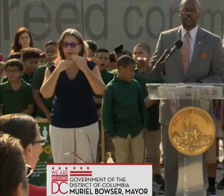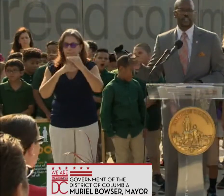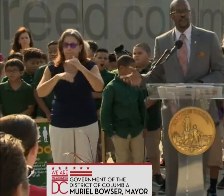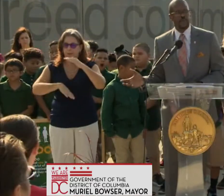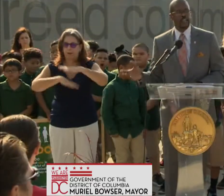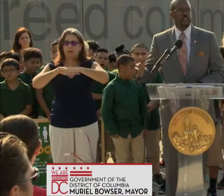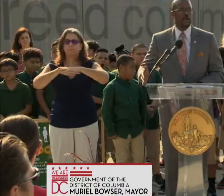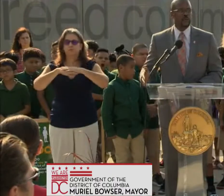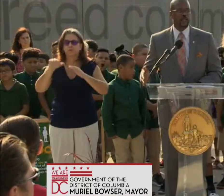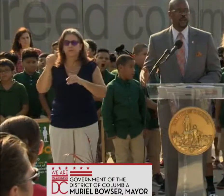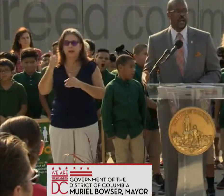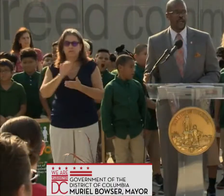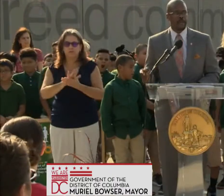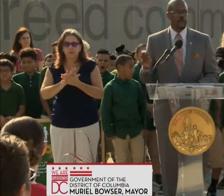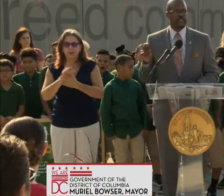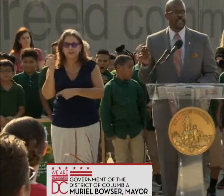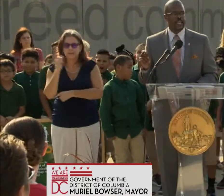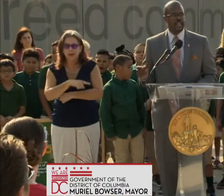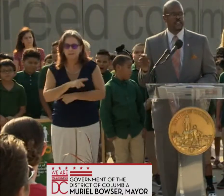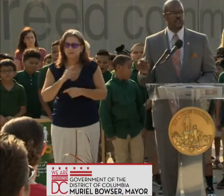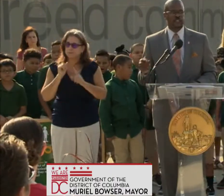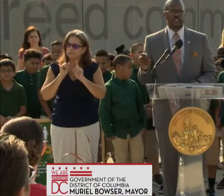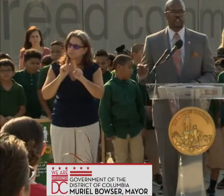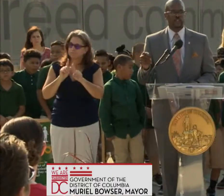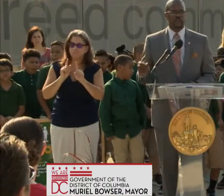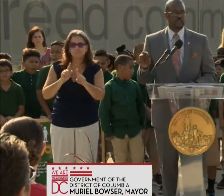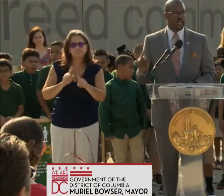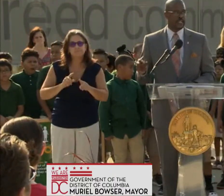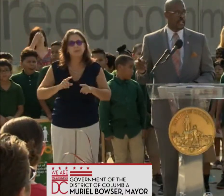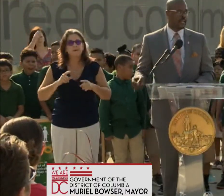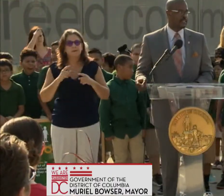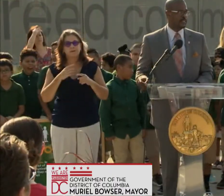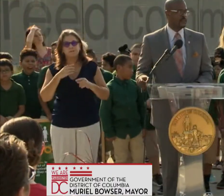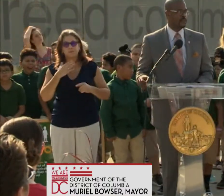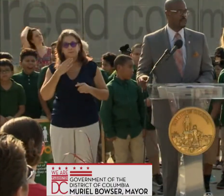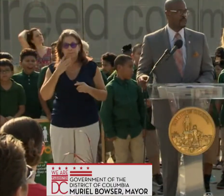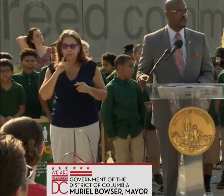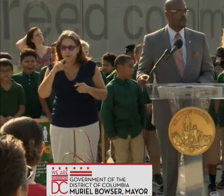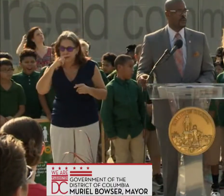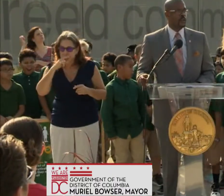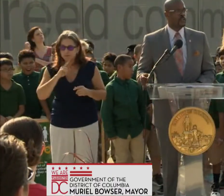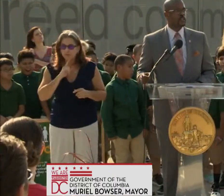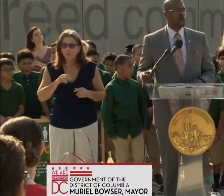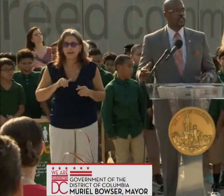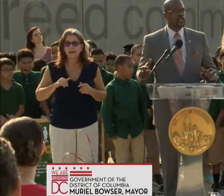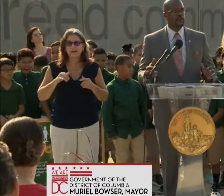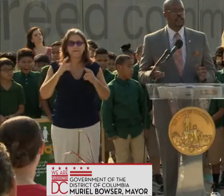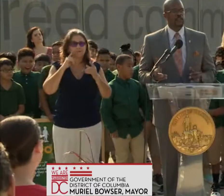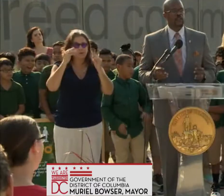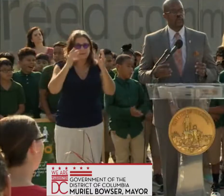can even catch them up when they're behind but what they can't do is teach a student who's not in class that's right so we need to make sure that we're